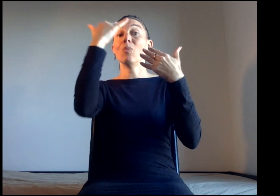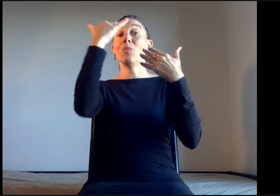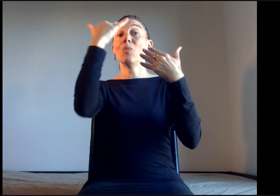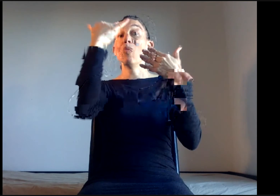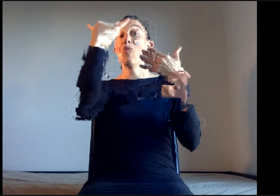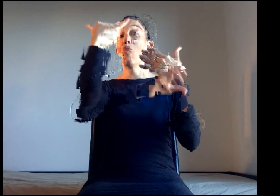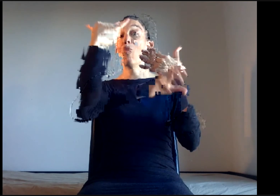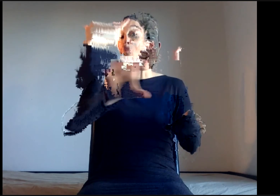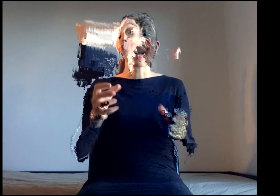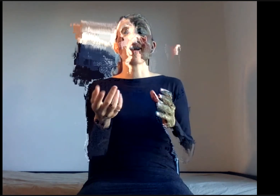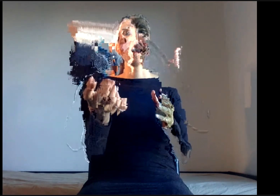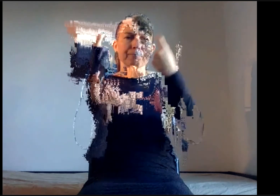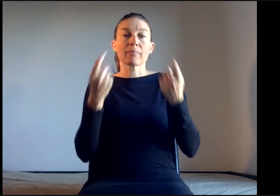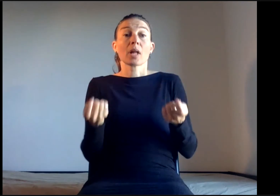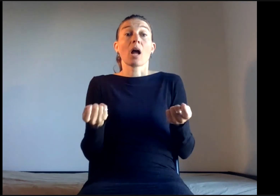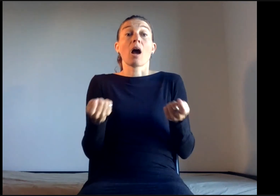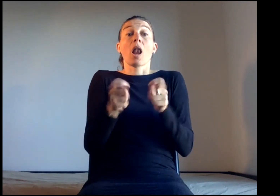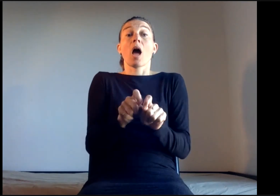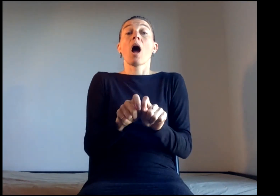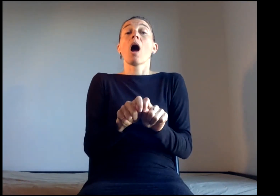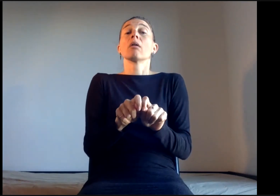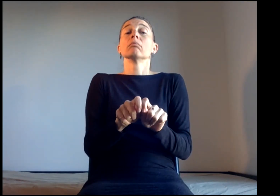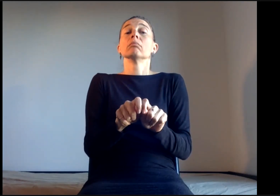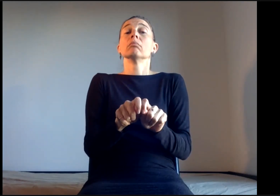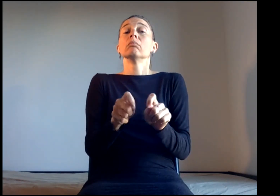of economic measures and financial stimulus and everything.